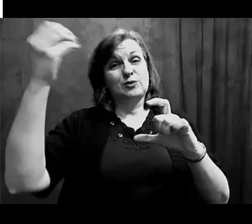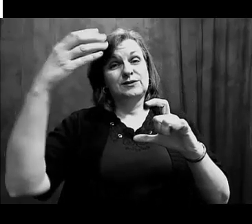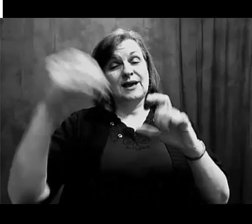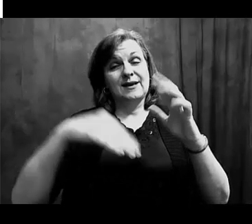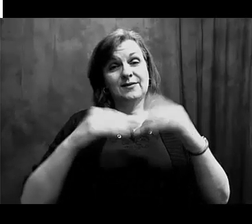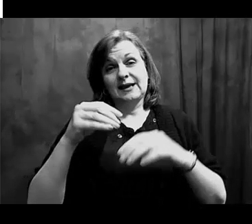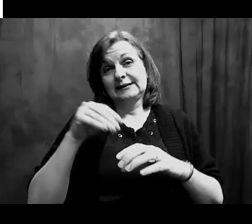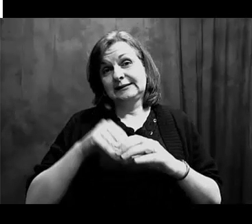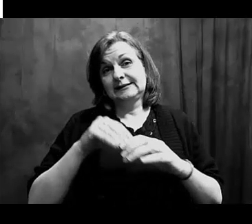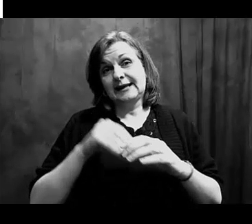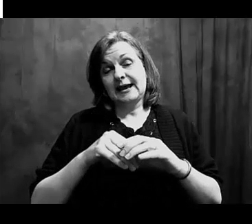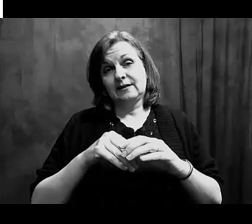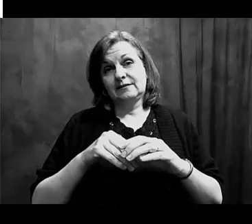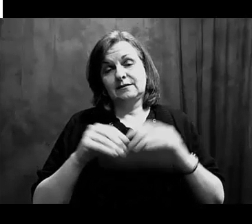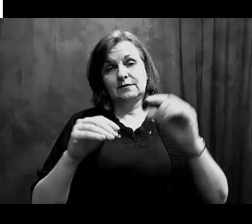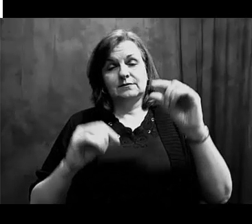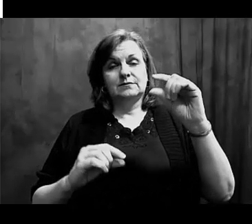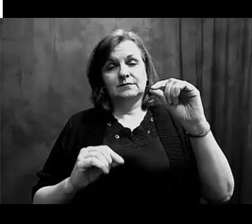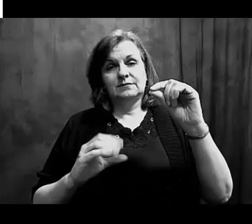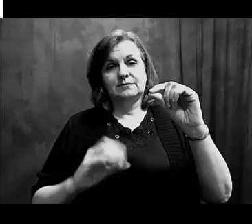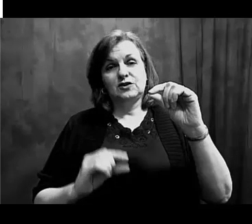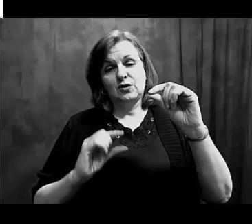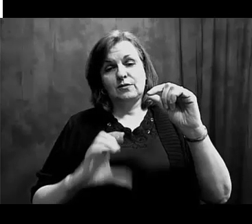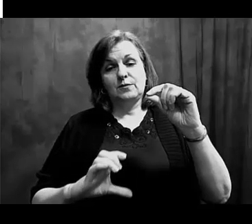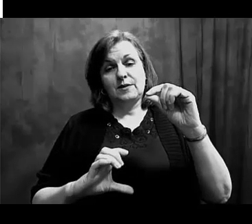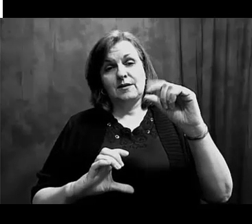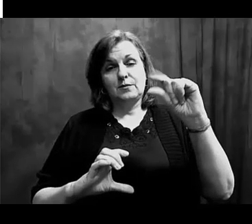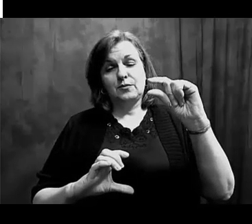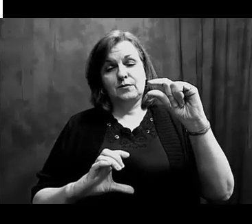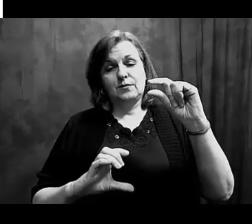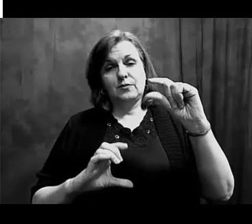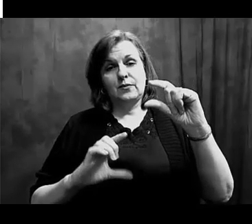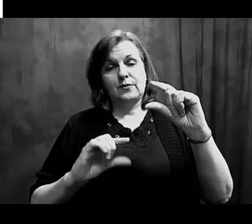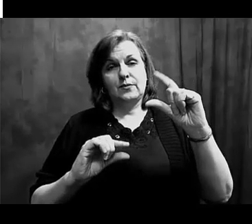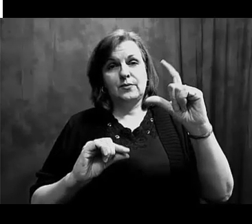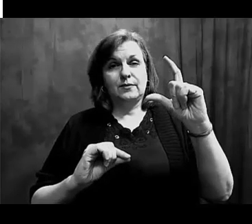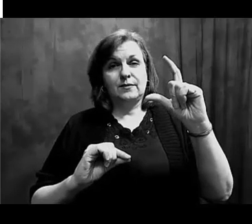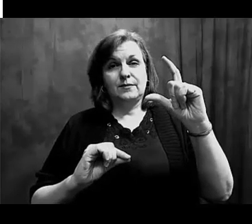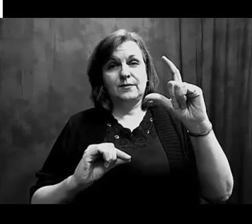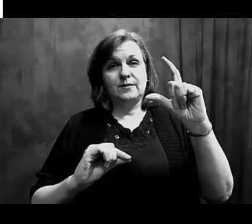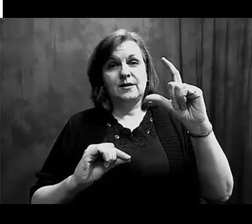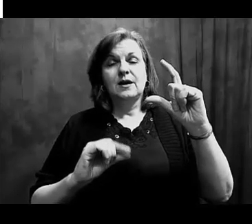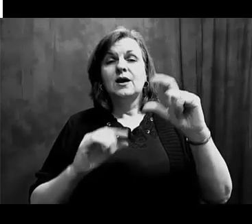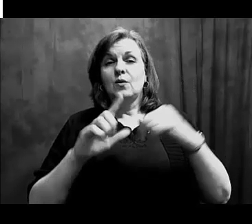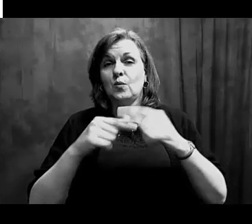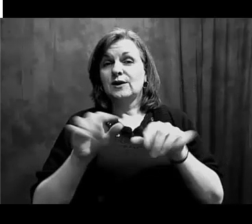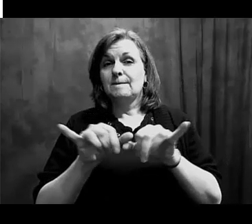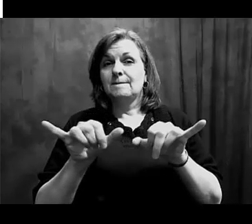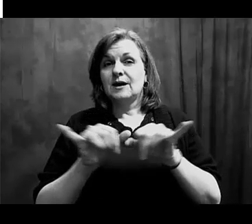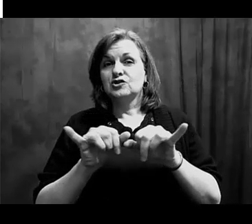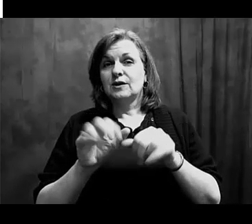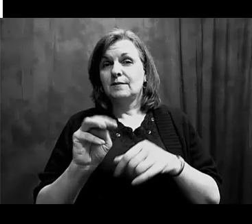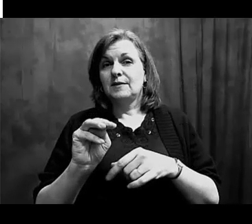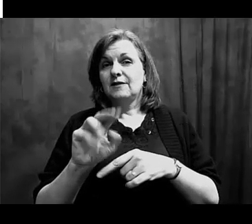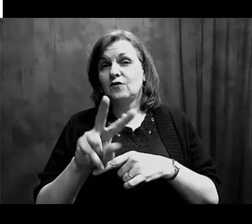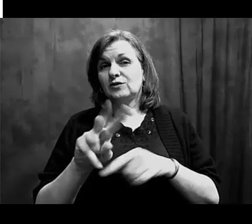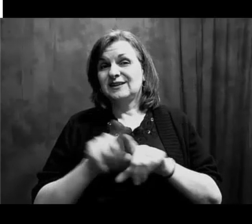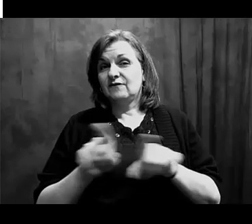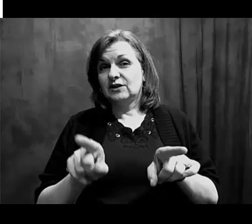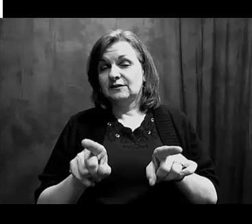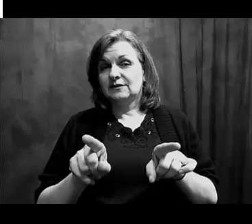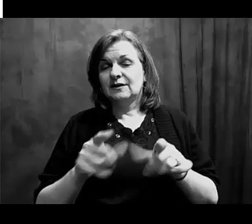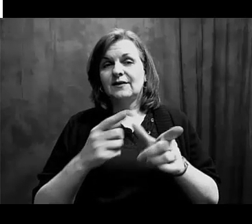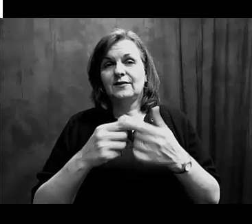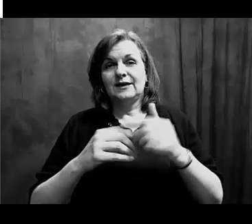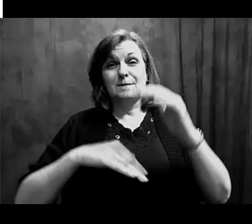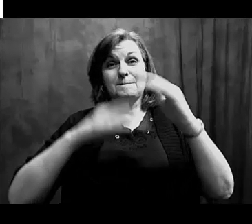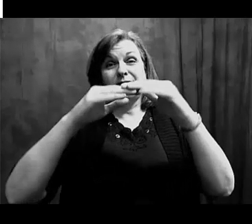of pluses outside than pluses inside and if we measure the difference in the mV now we come back down